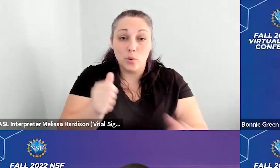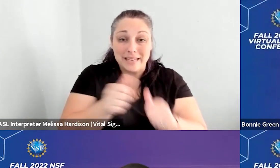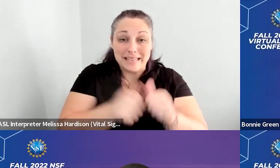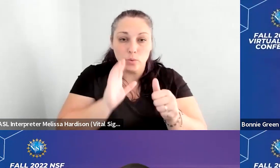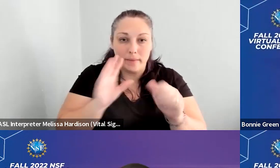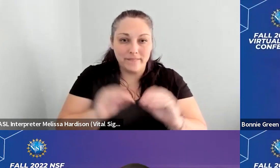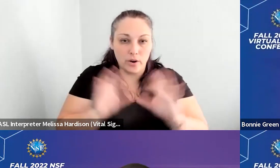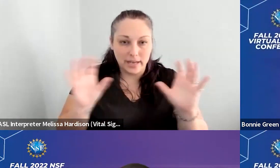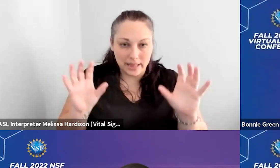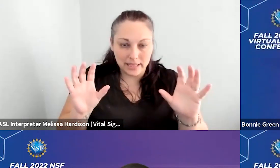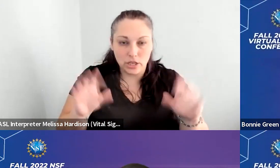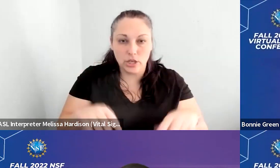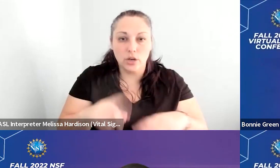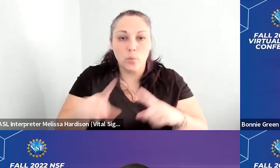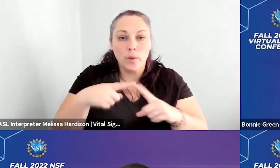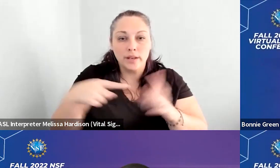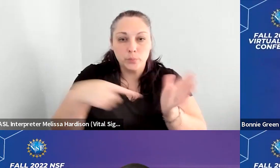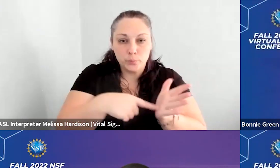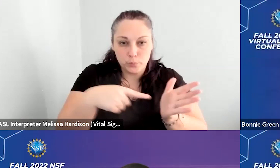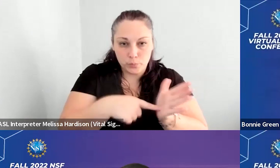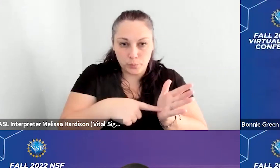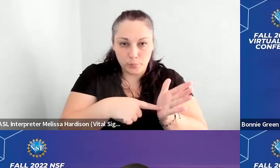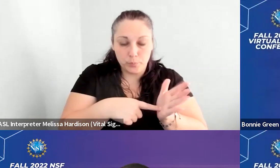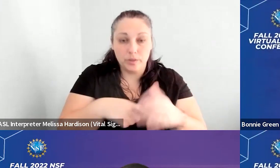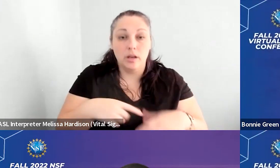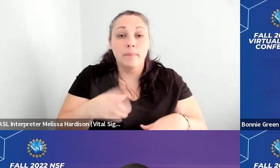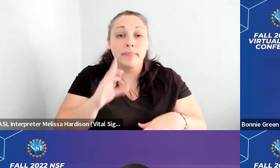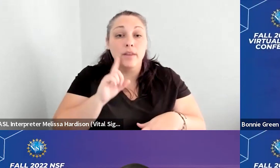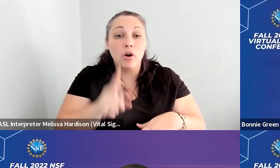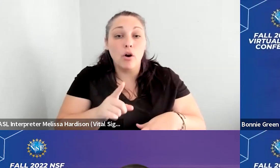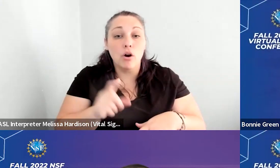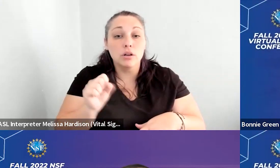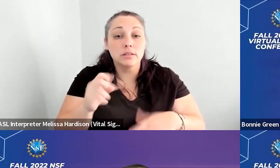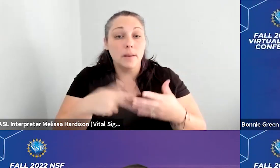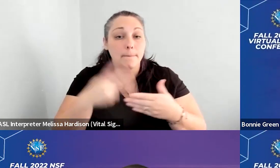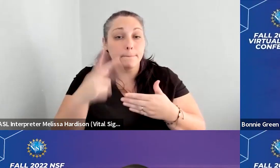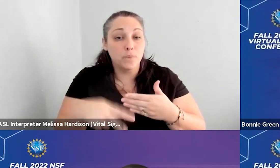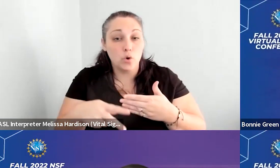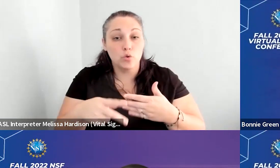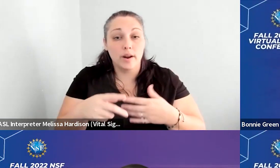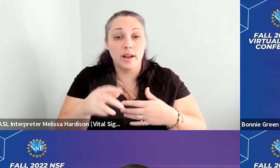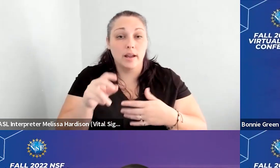There are some programs that across NSF that have no deadlines as well.